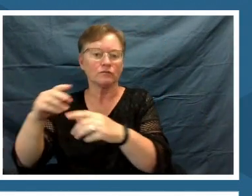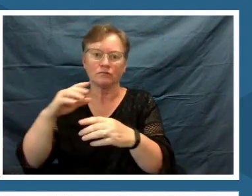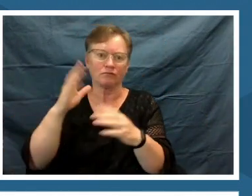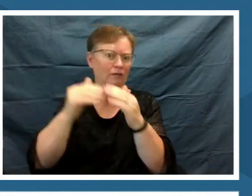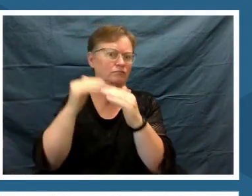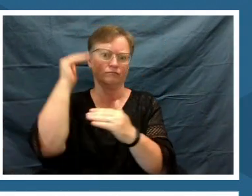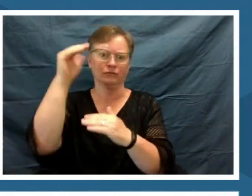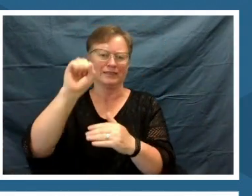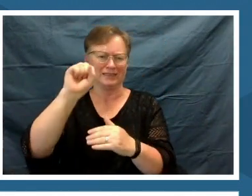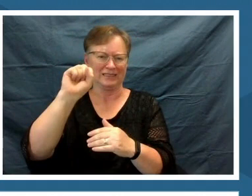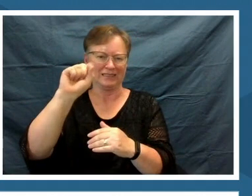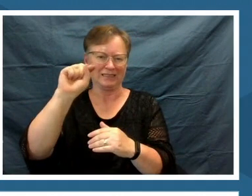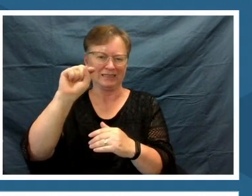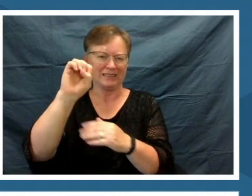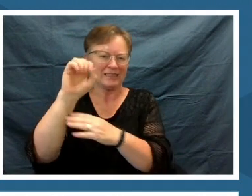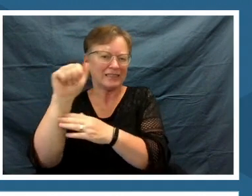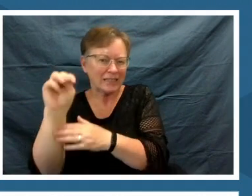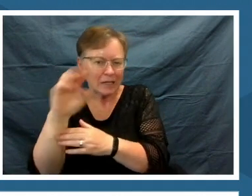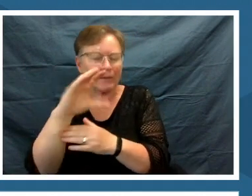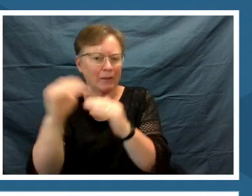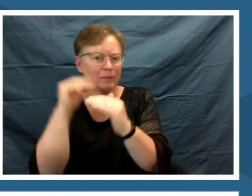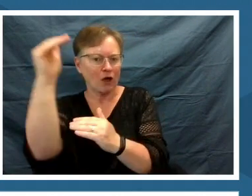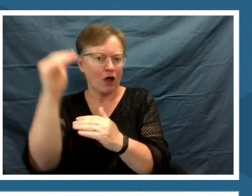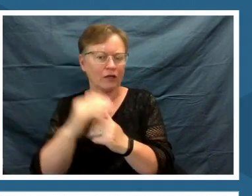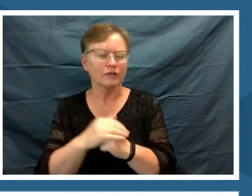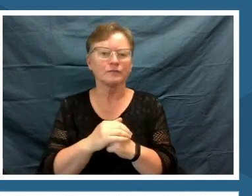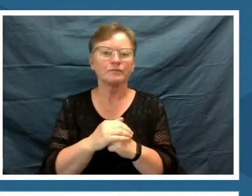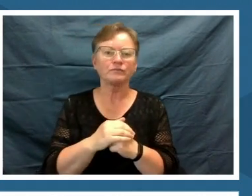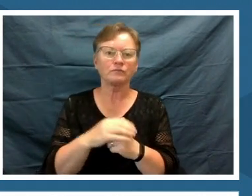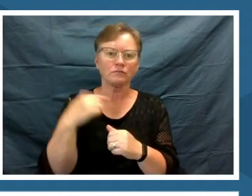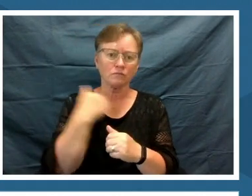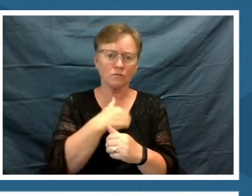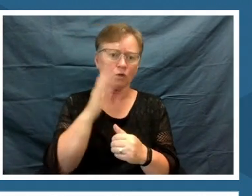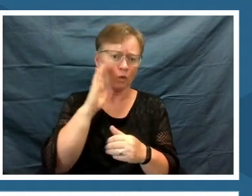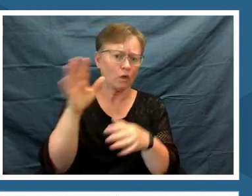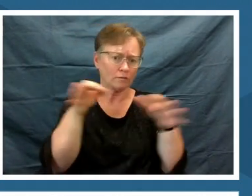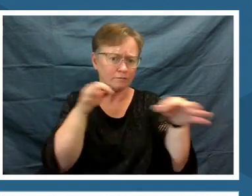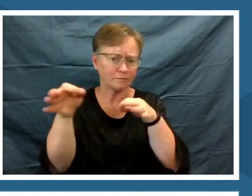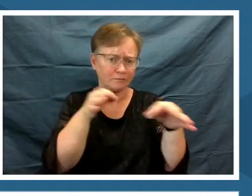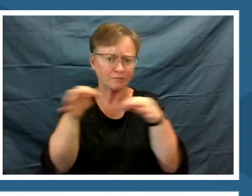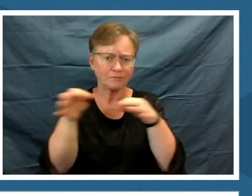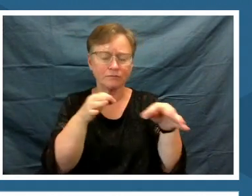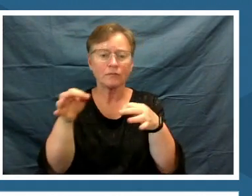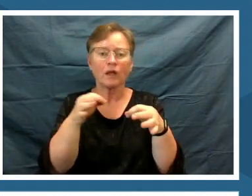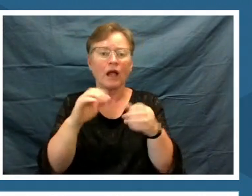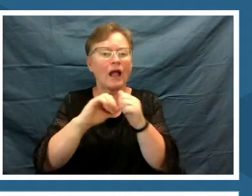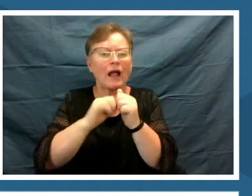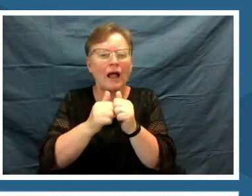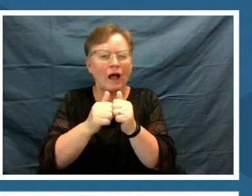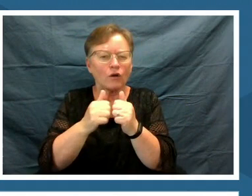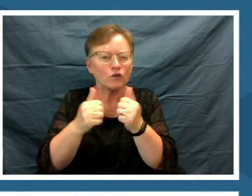we'll discuss what's needed to help students address deep scientific questions and societal